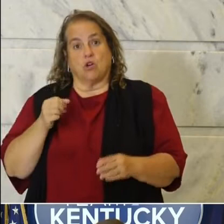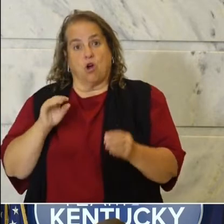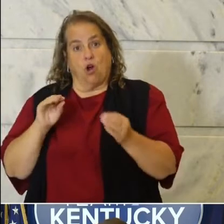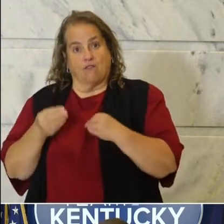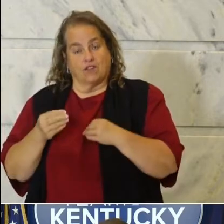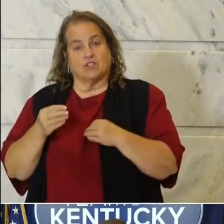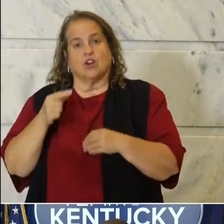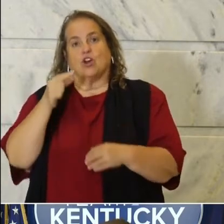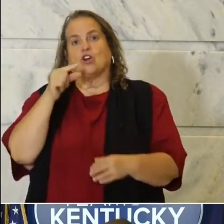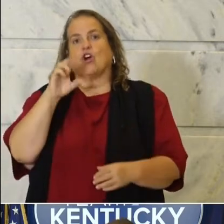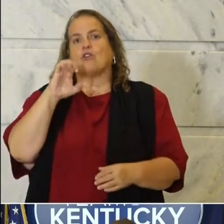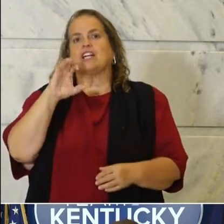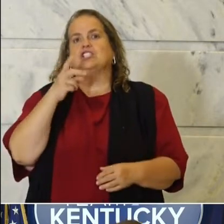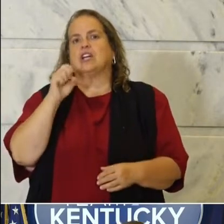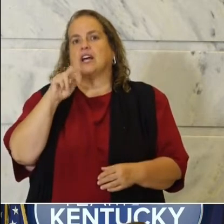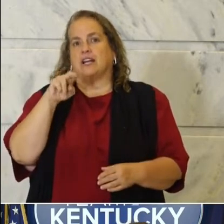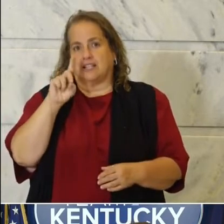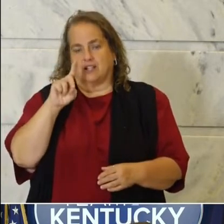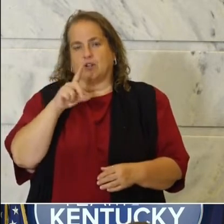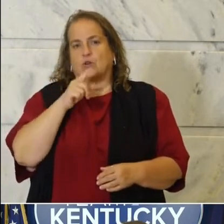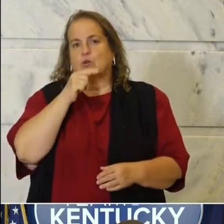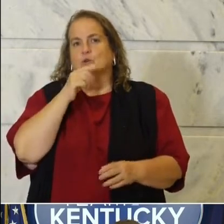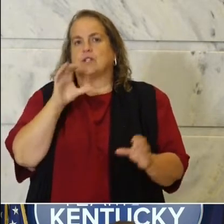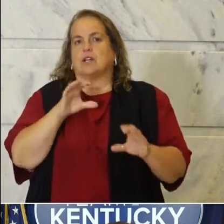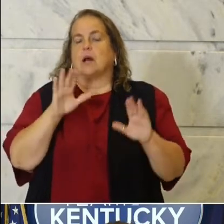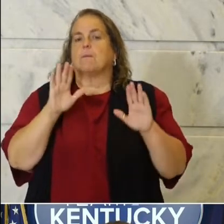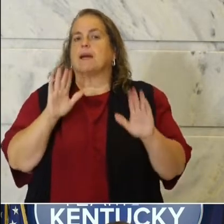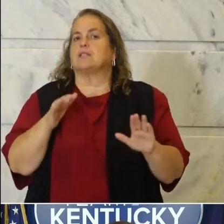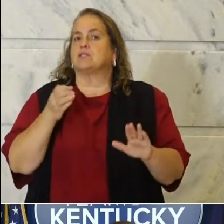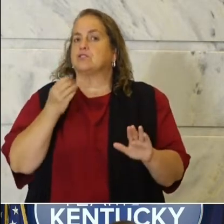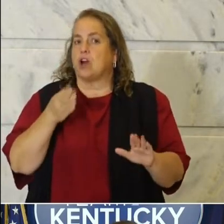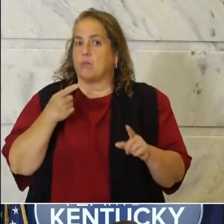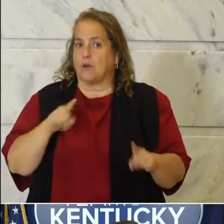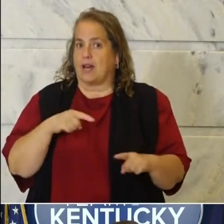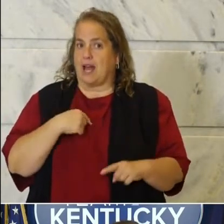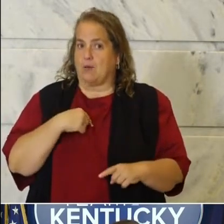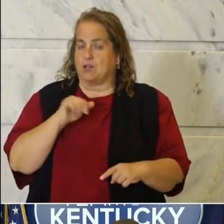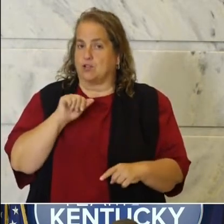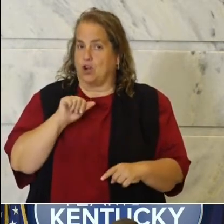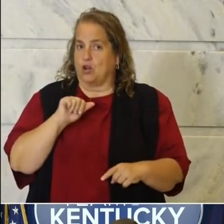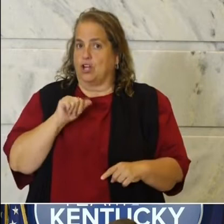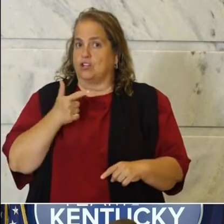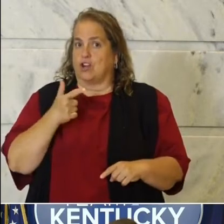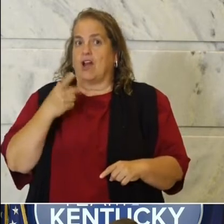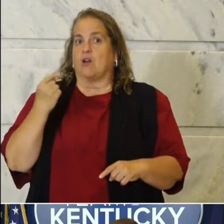Gretchen, who did such an amazing job, was actually one of my IRAs when I was